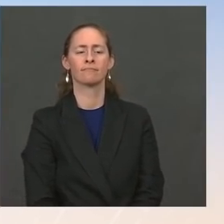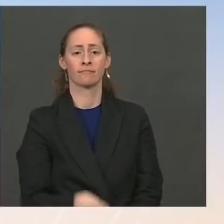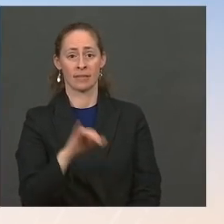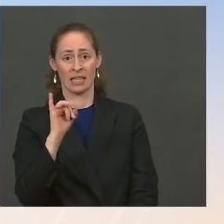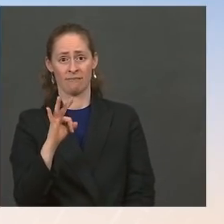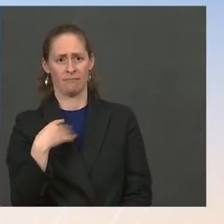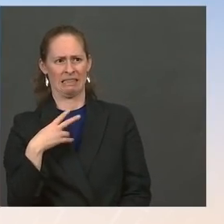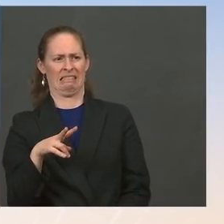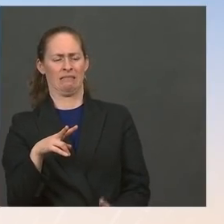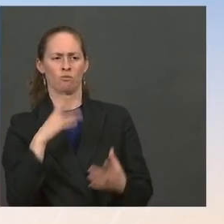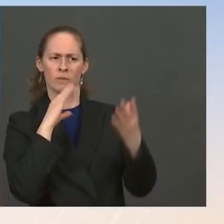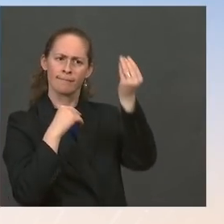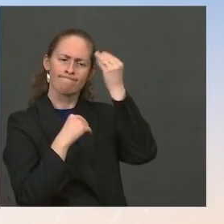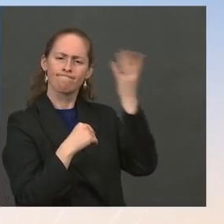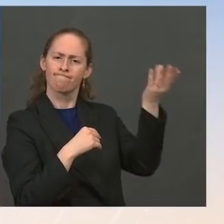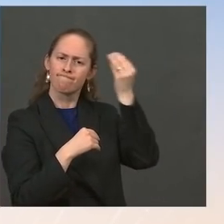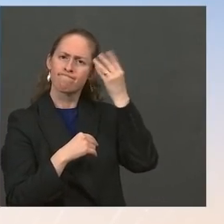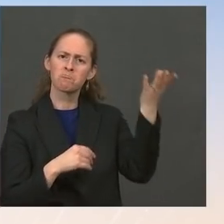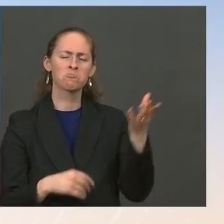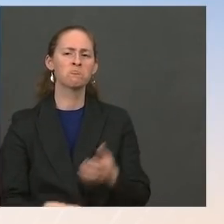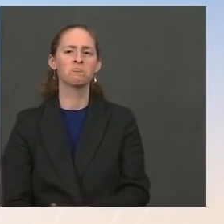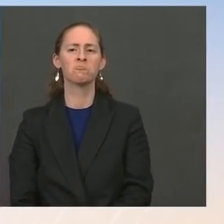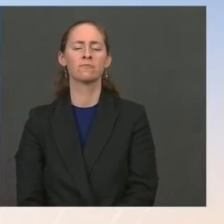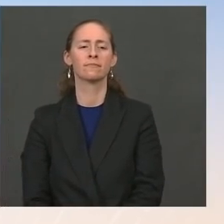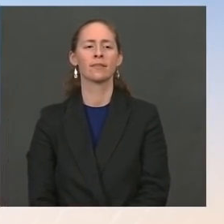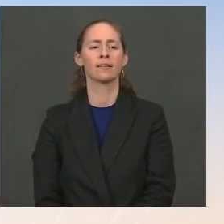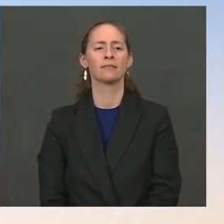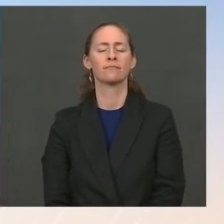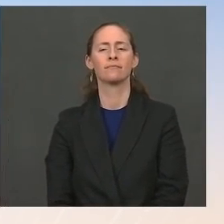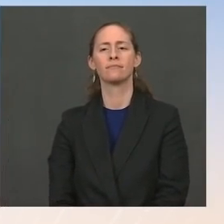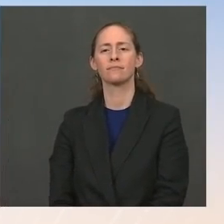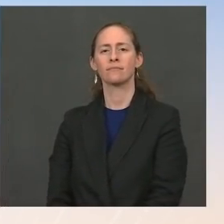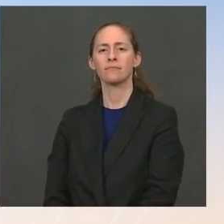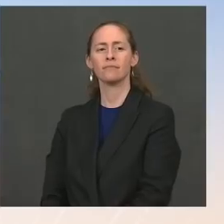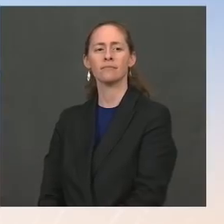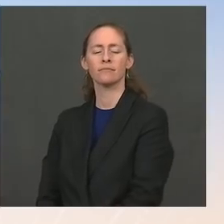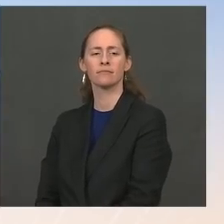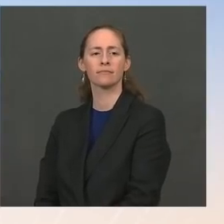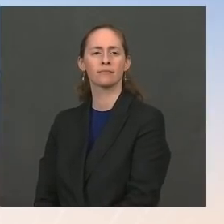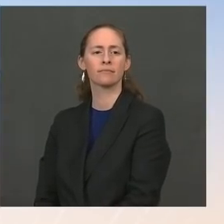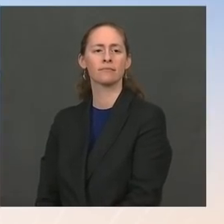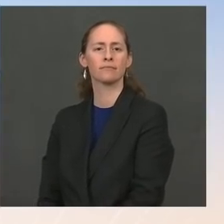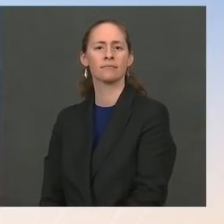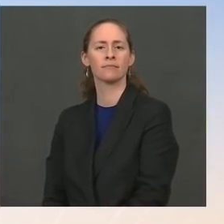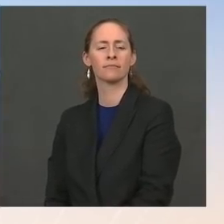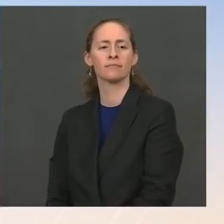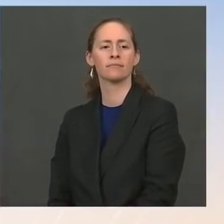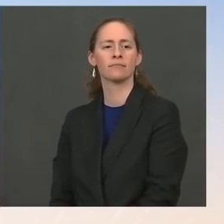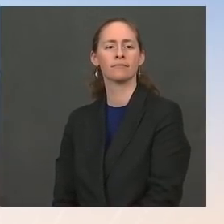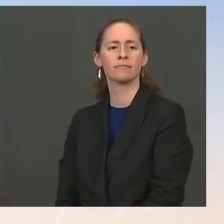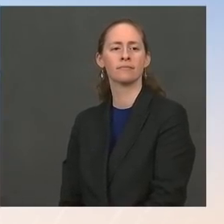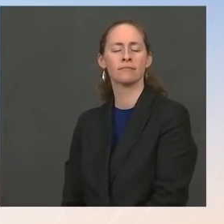that is not in line with what we feel should be happening. The Press: How about Ukraine's request for -- they're saying, "We need more weapons."